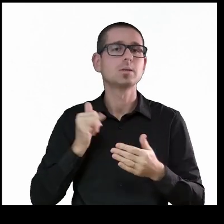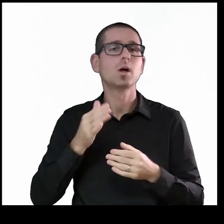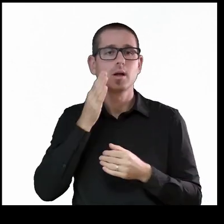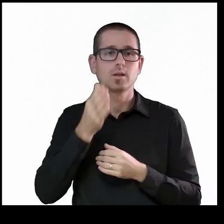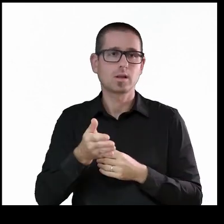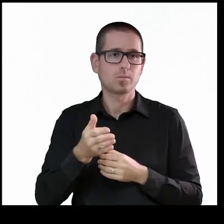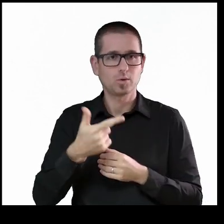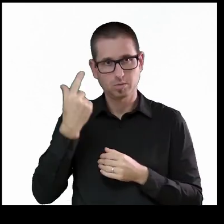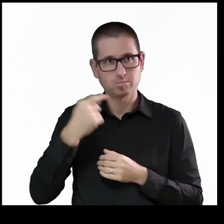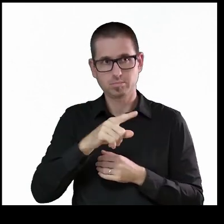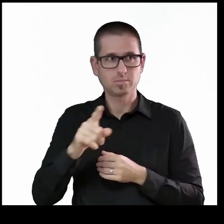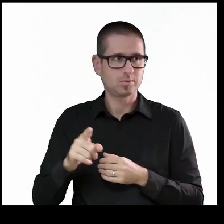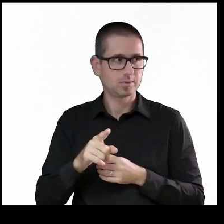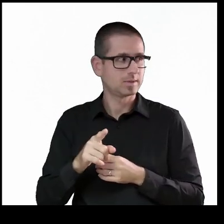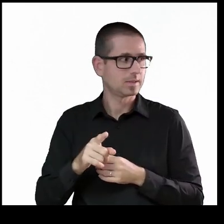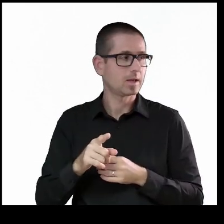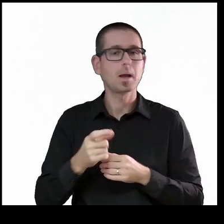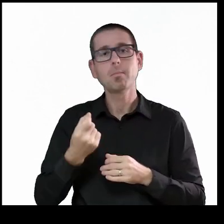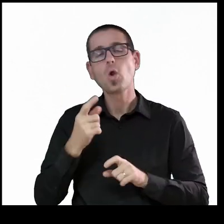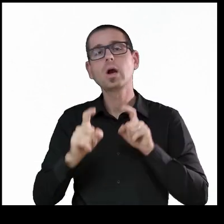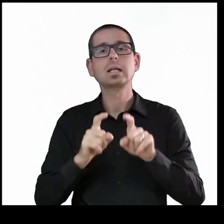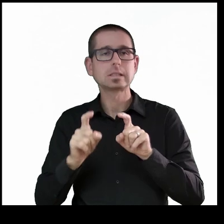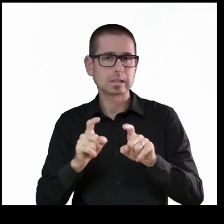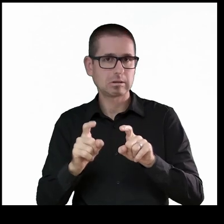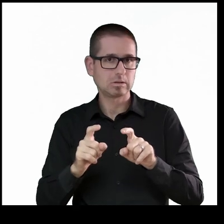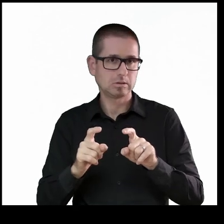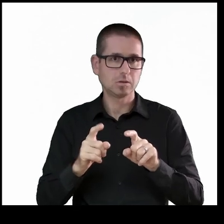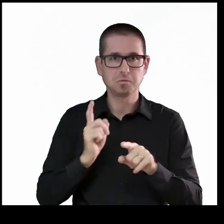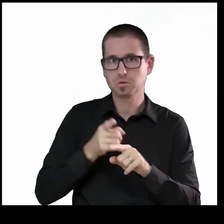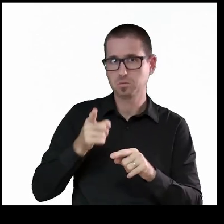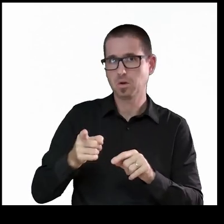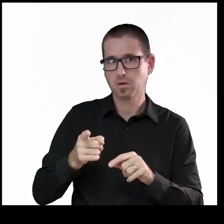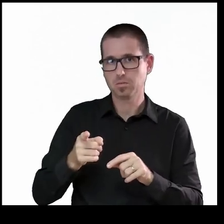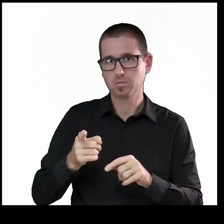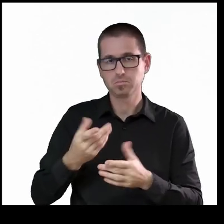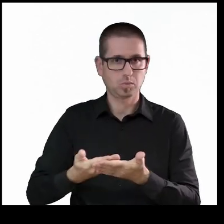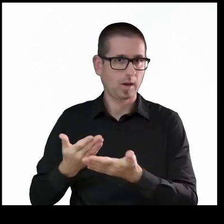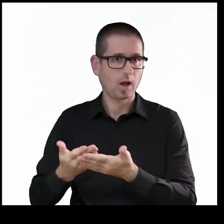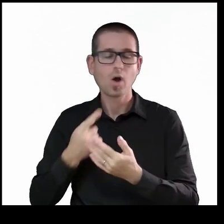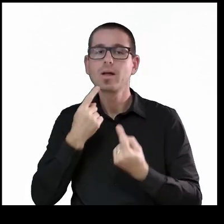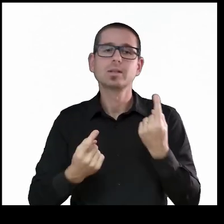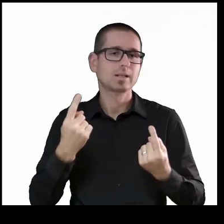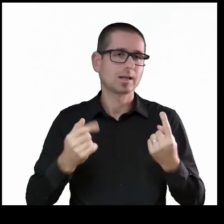There are people who criticise this approach, and there are people who embrace it. So the discussion is hot, usually. Of course.